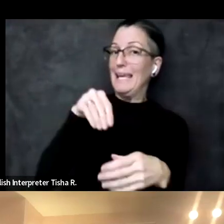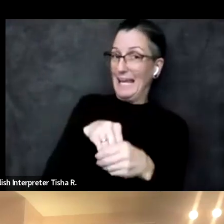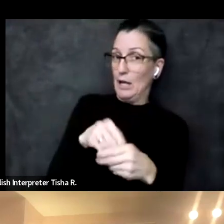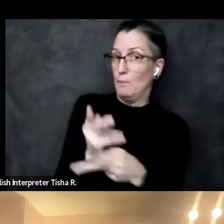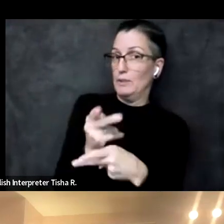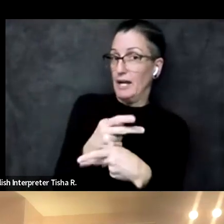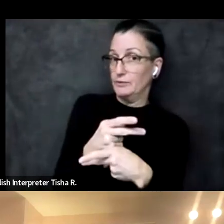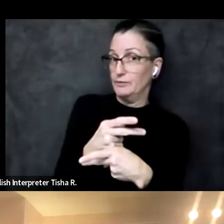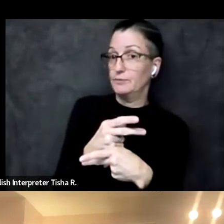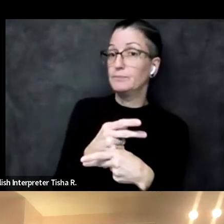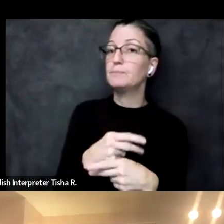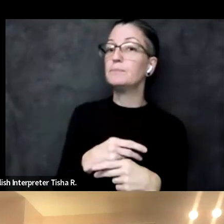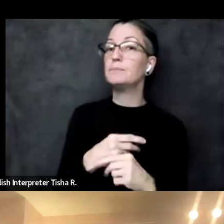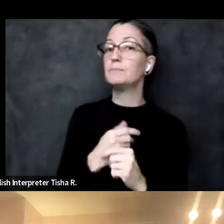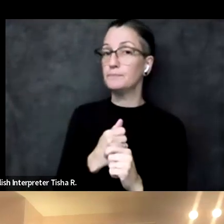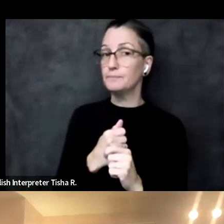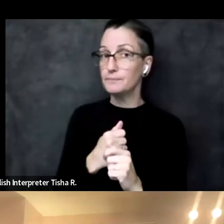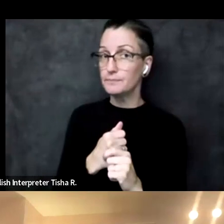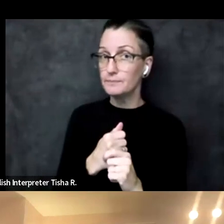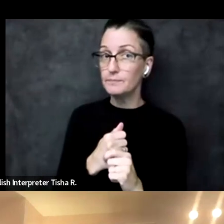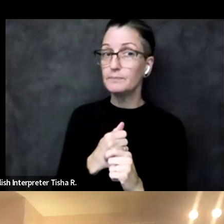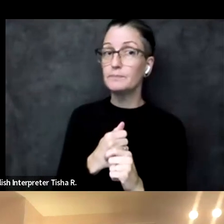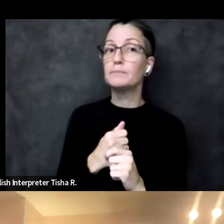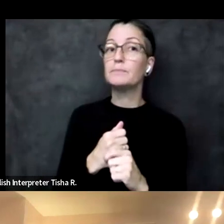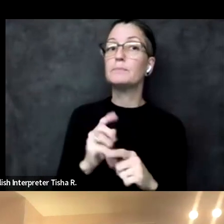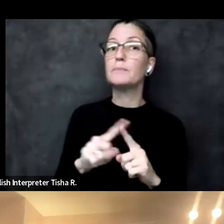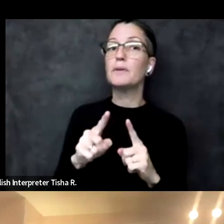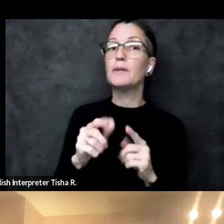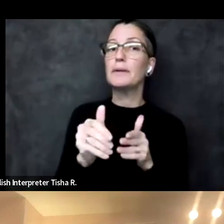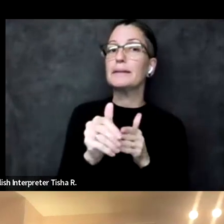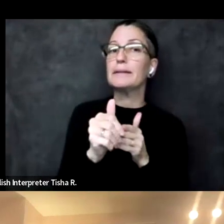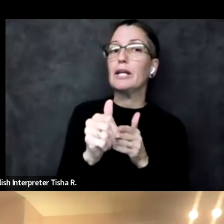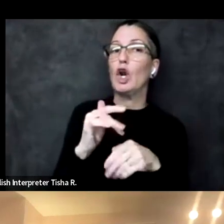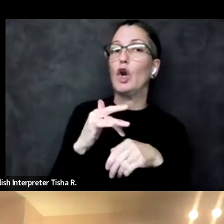but in the late part of production. Shaina: Okay. Okay.